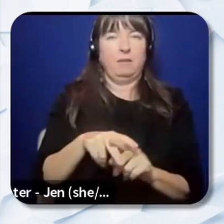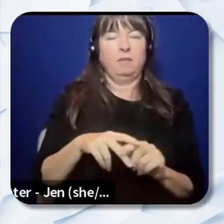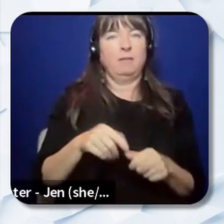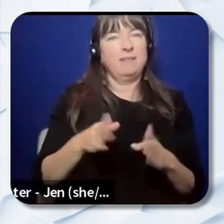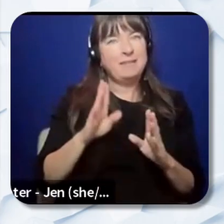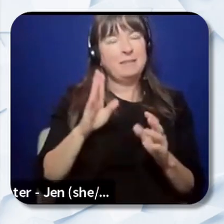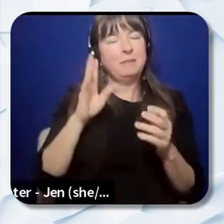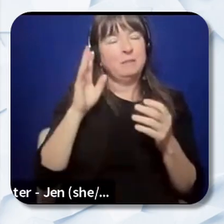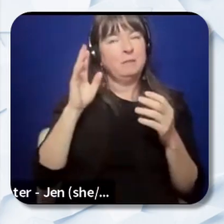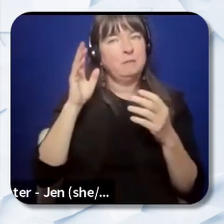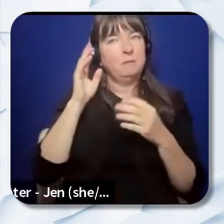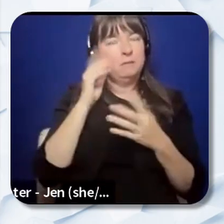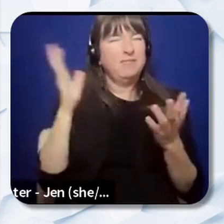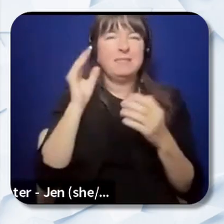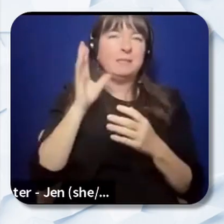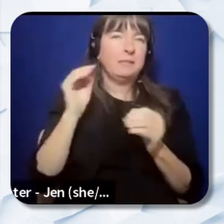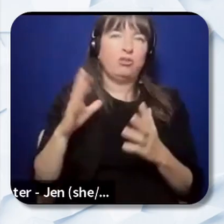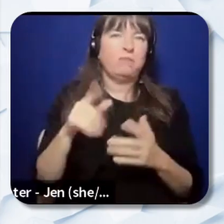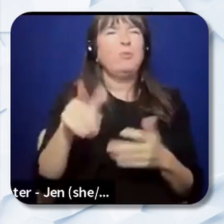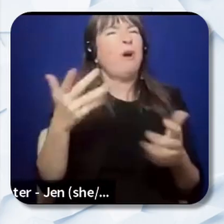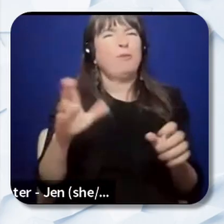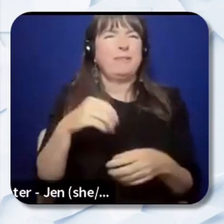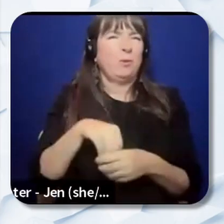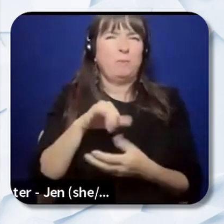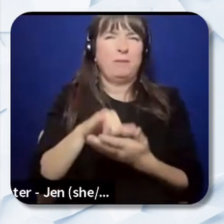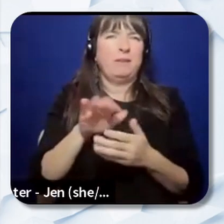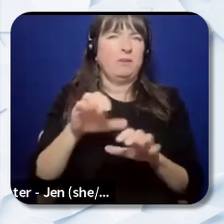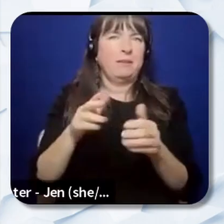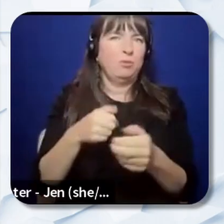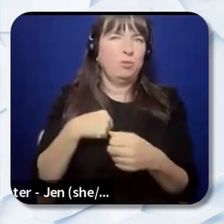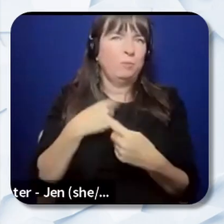know you're already doing it and at what level they're doing it and then how to take what they're